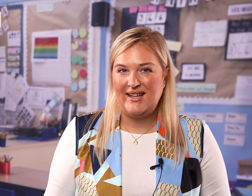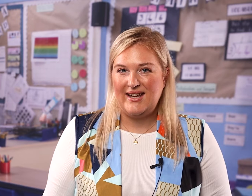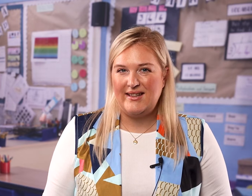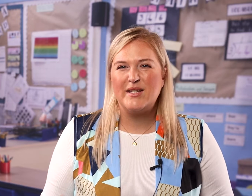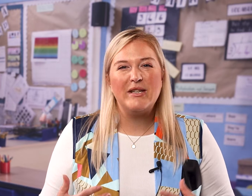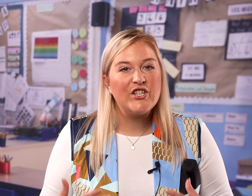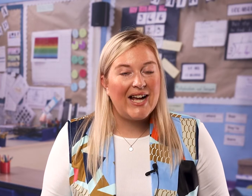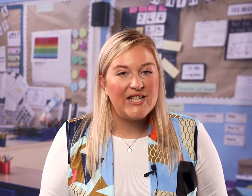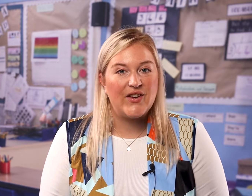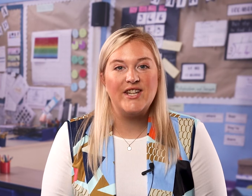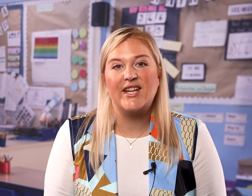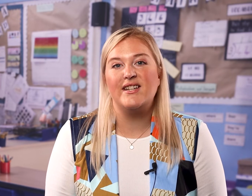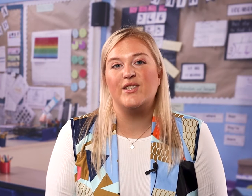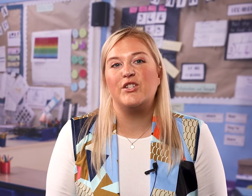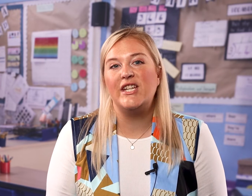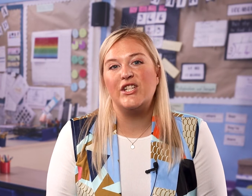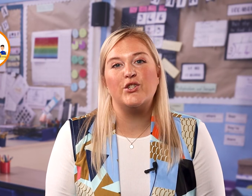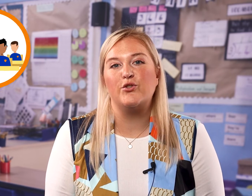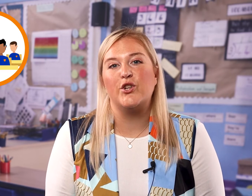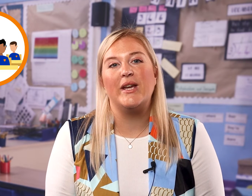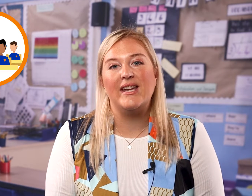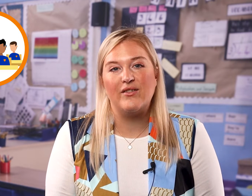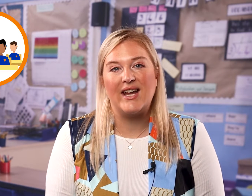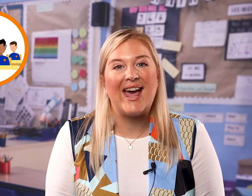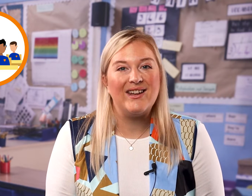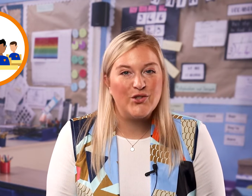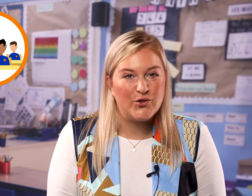This can be a challenge for educators who are teaching children who are hearing and children